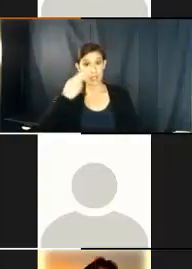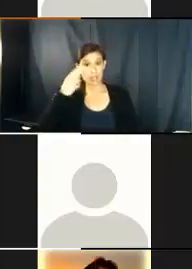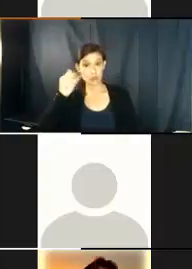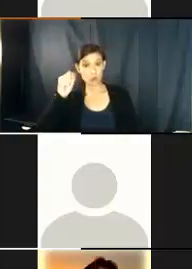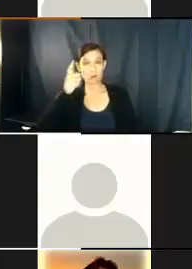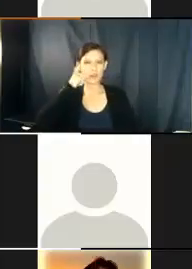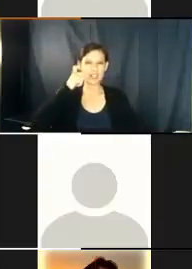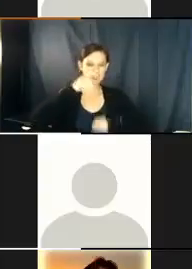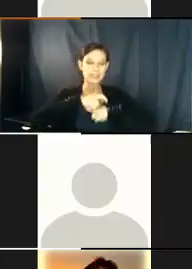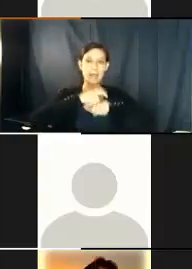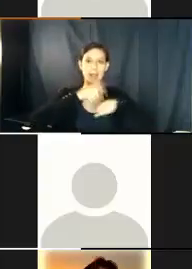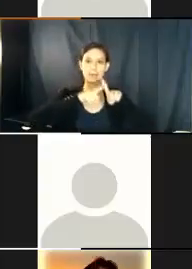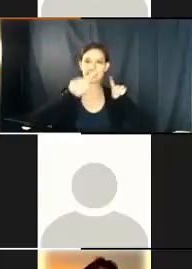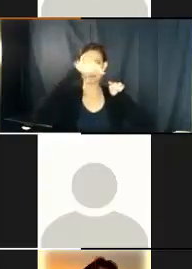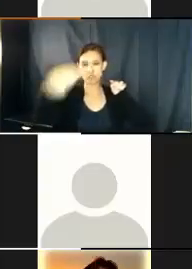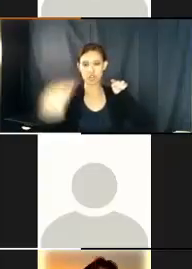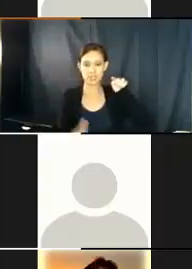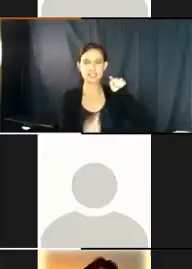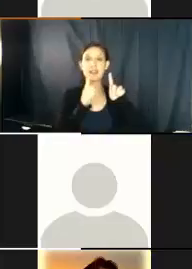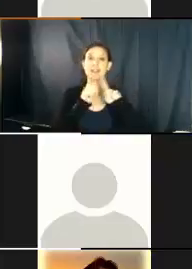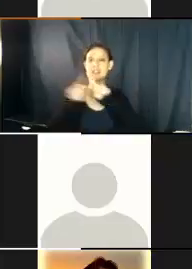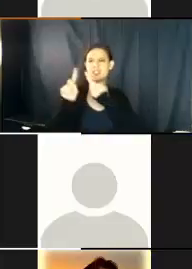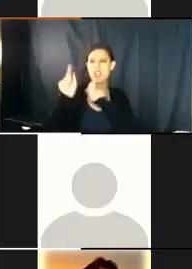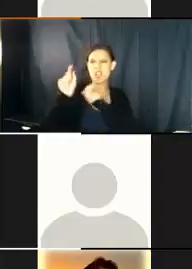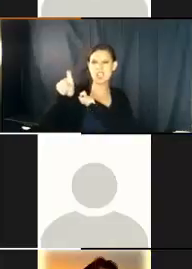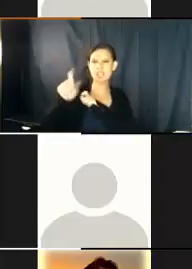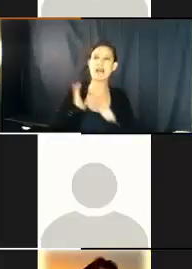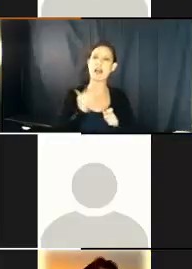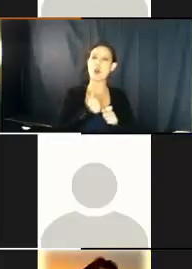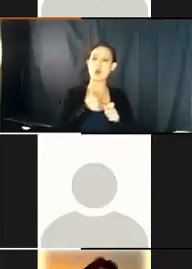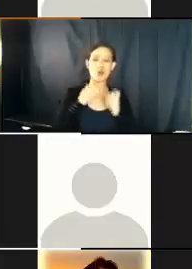of the particular needs for our students, our courses are asynchronous.